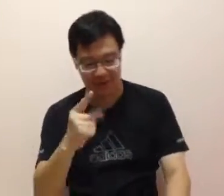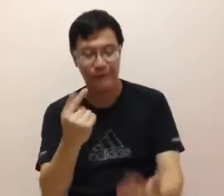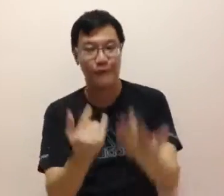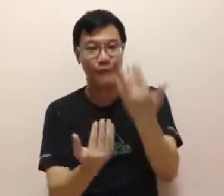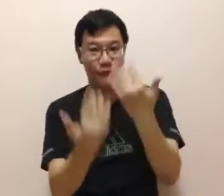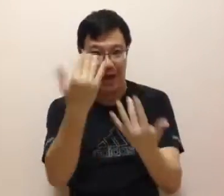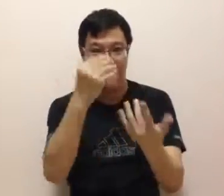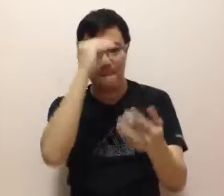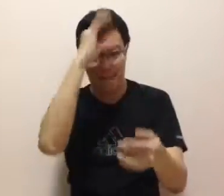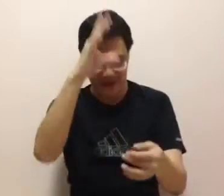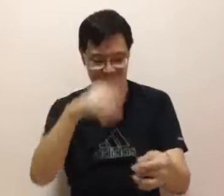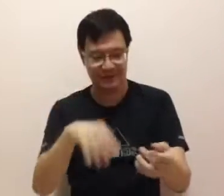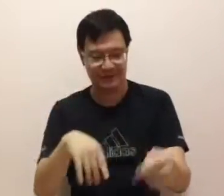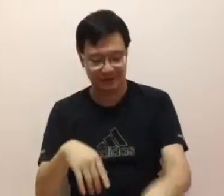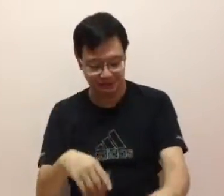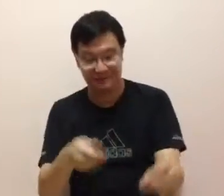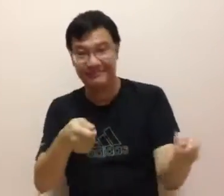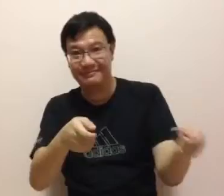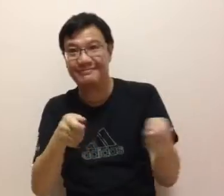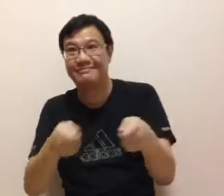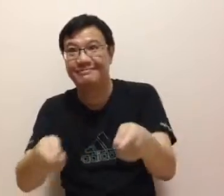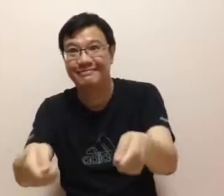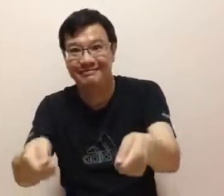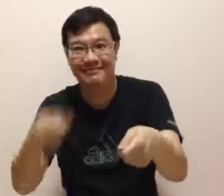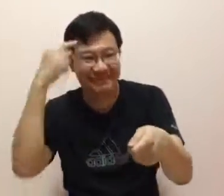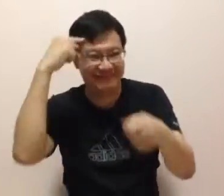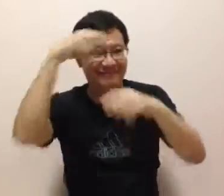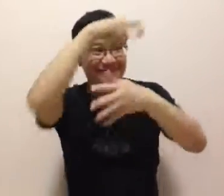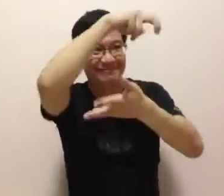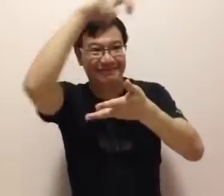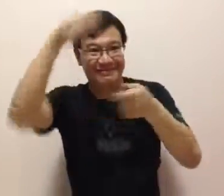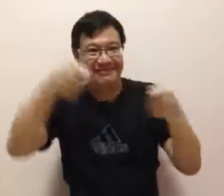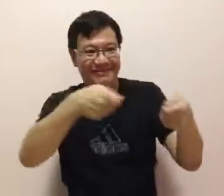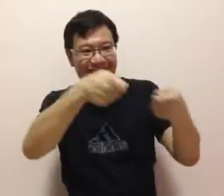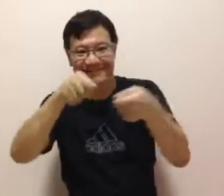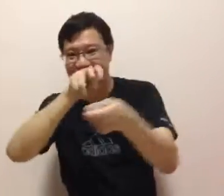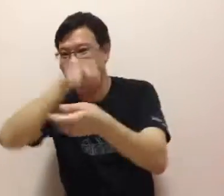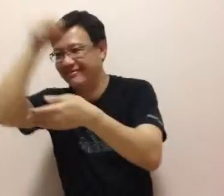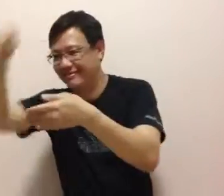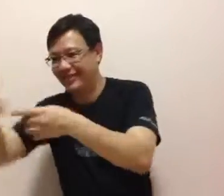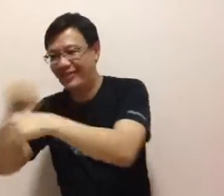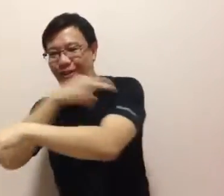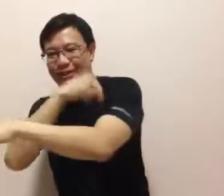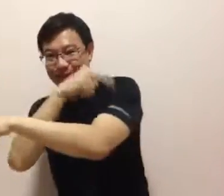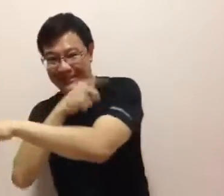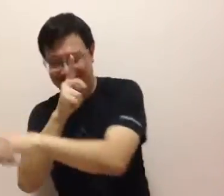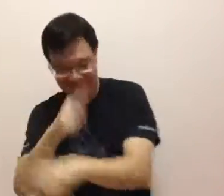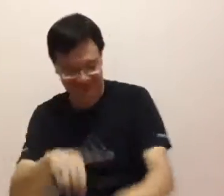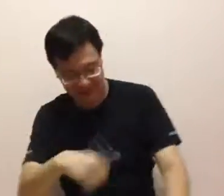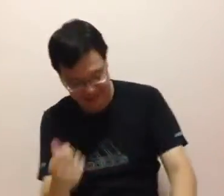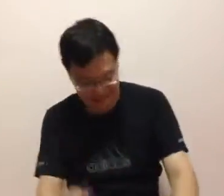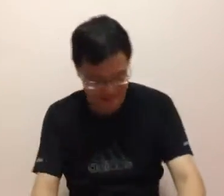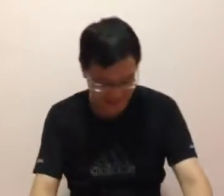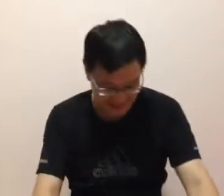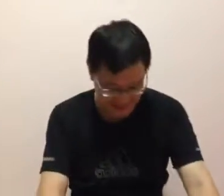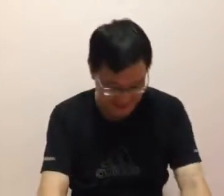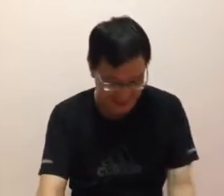A game where the firemen would transport casualties out of the buildings and into the hospital. And the other one